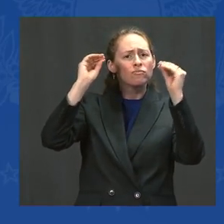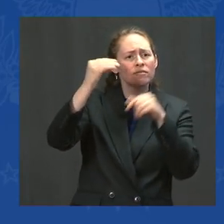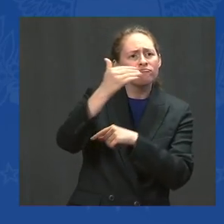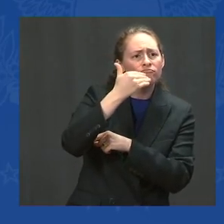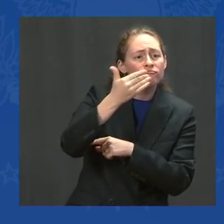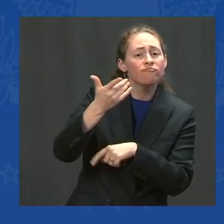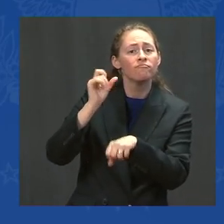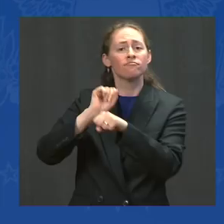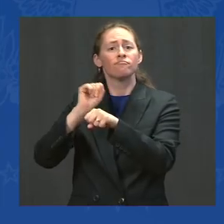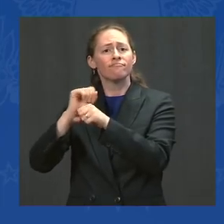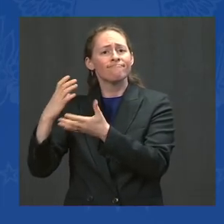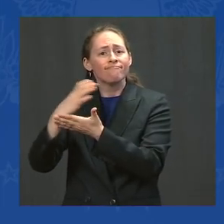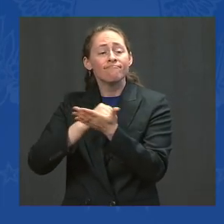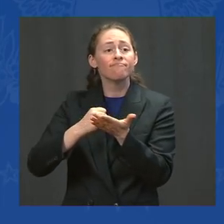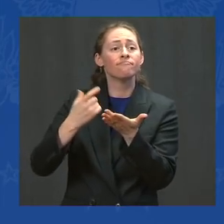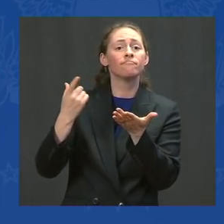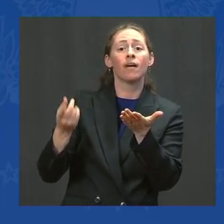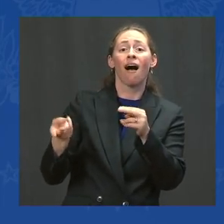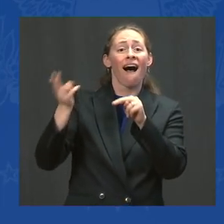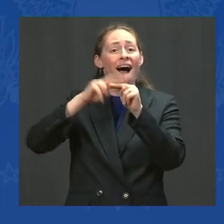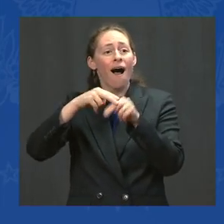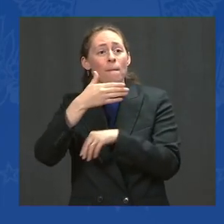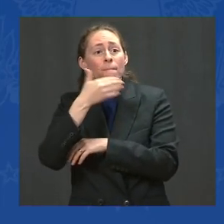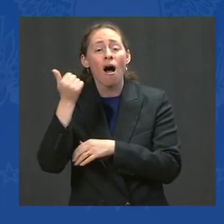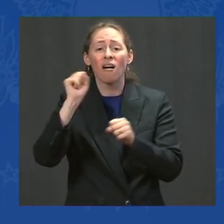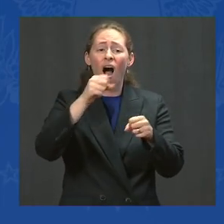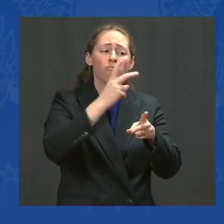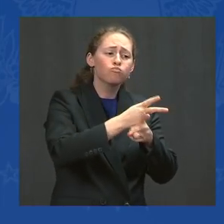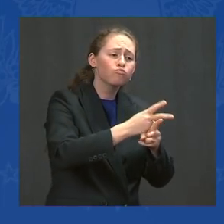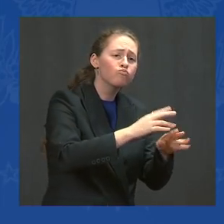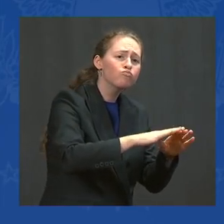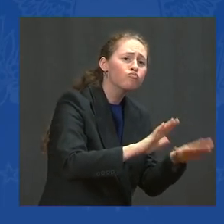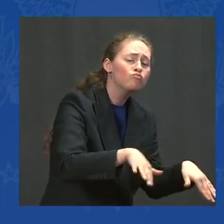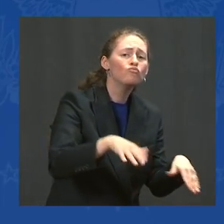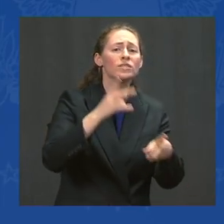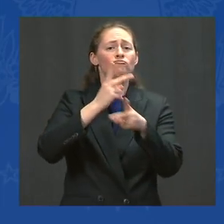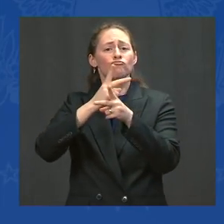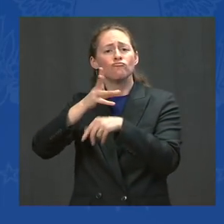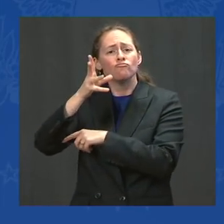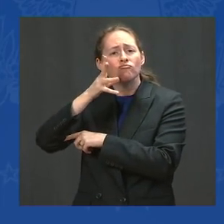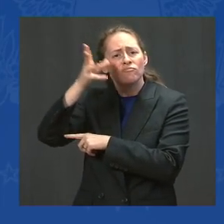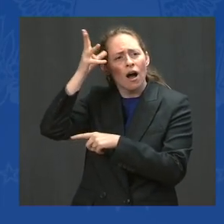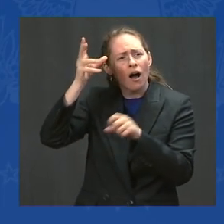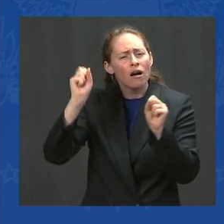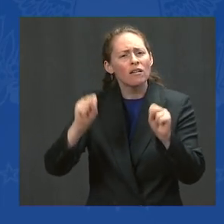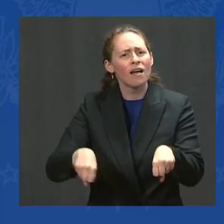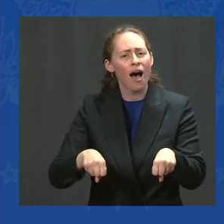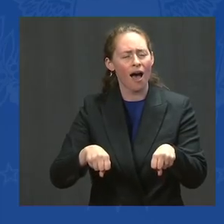to take care of the elderly parent or the child with the disability and still be able to go out and earn a good living;